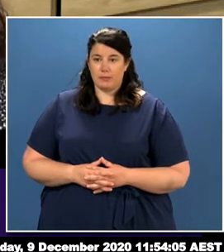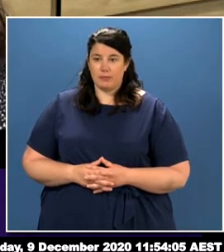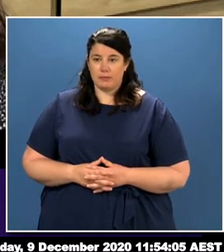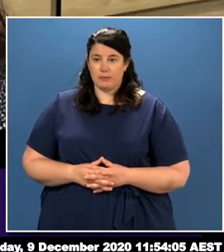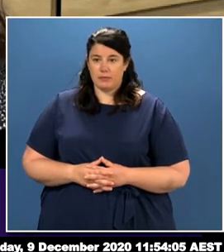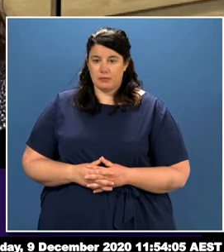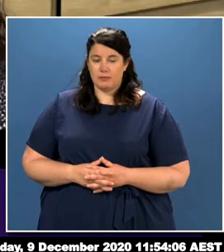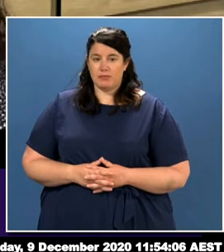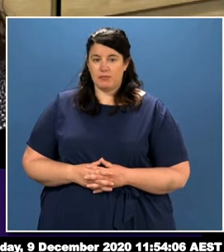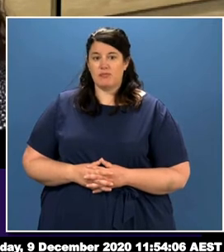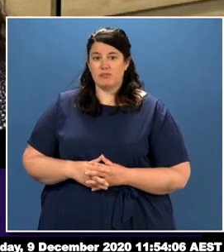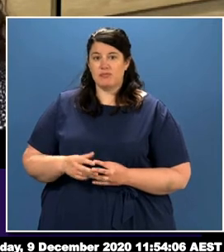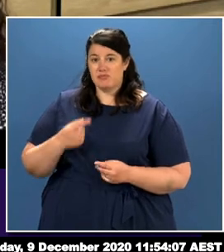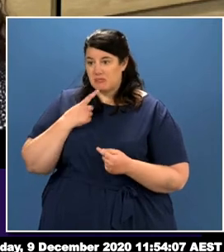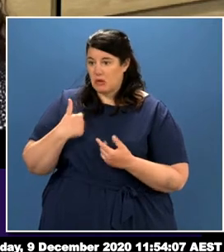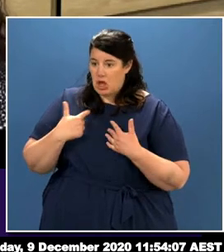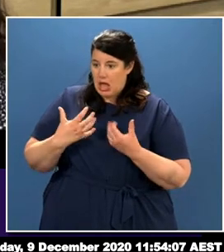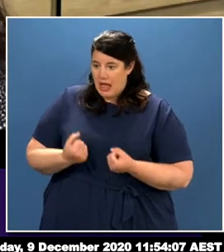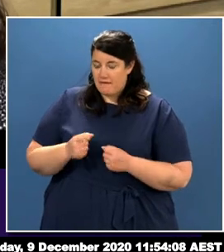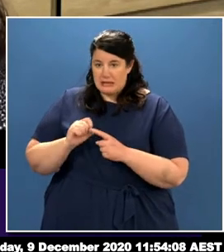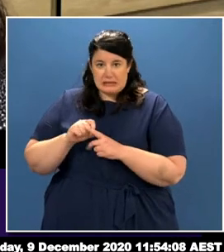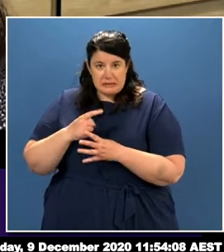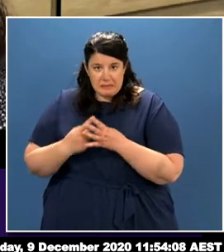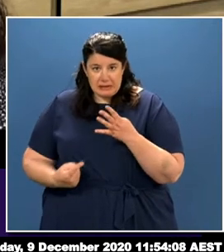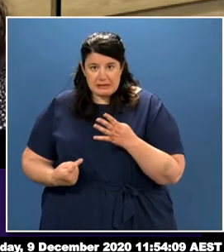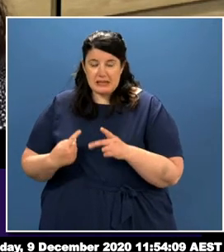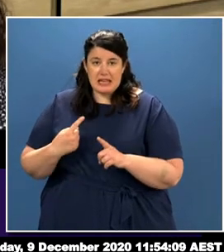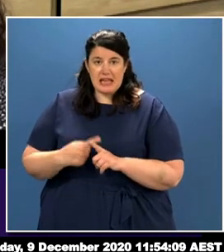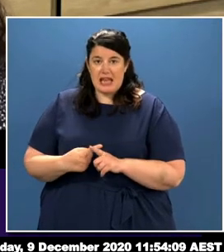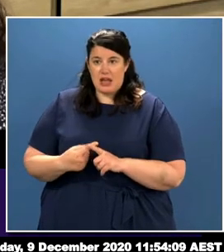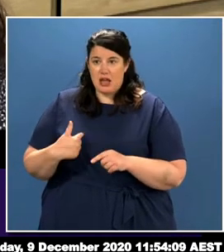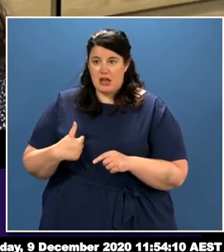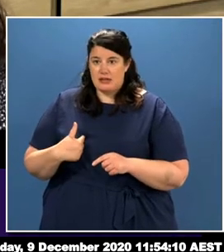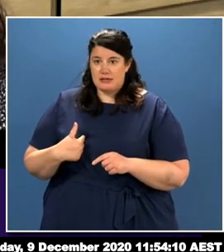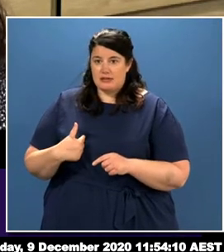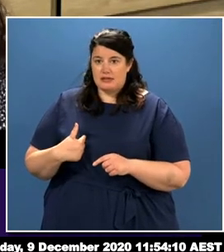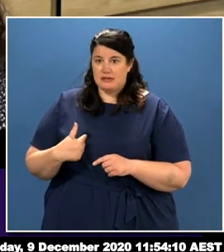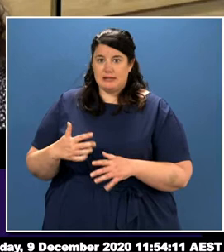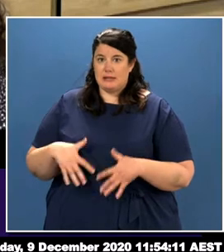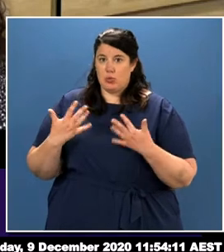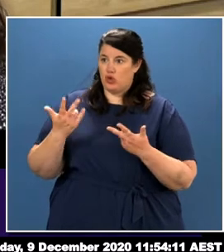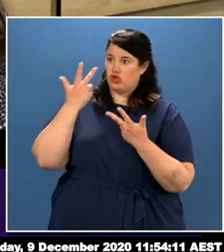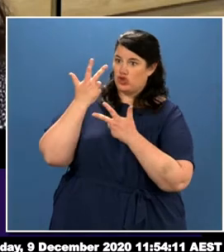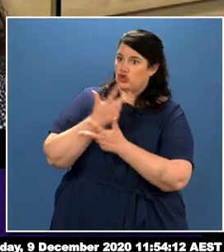disability, and that you didn't want to highlight it the wrong way and